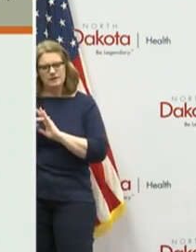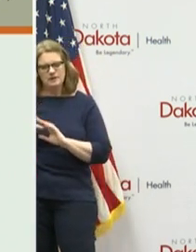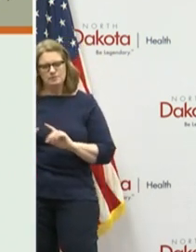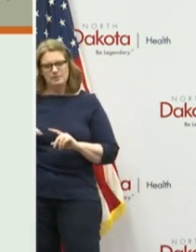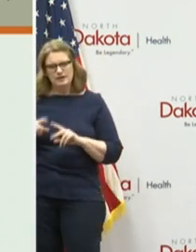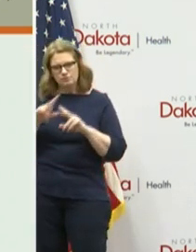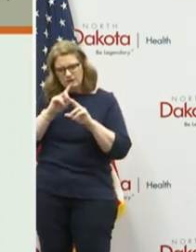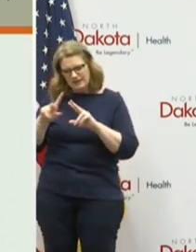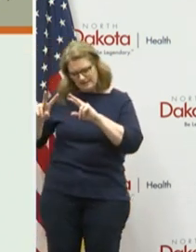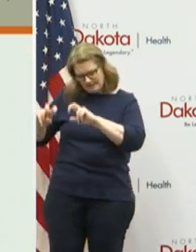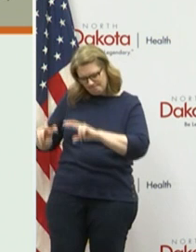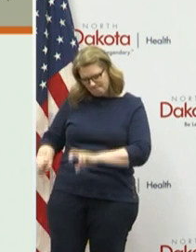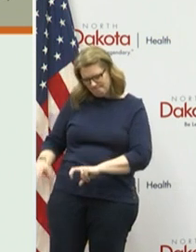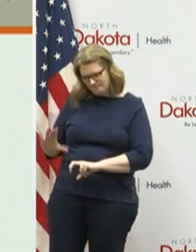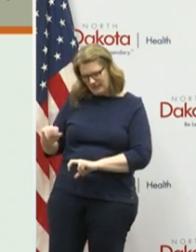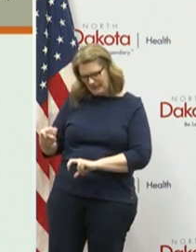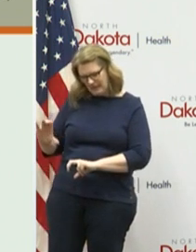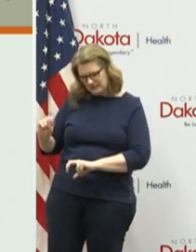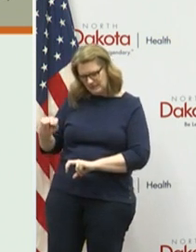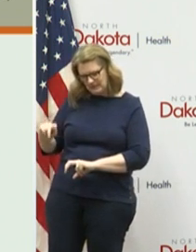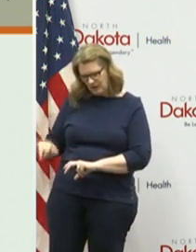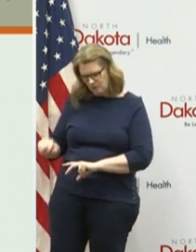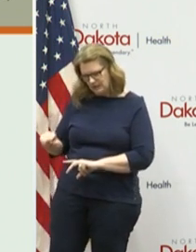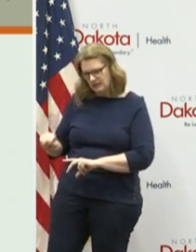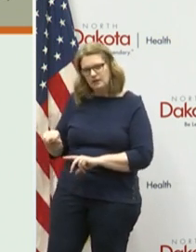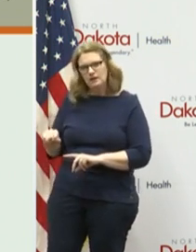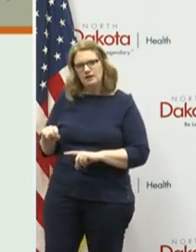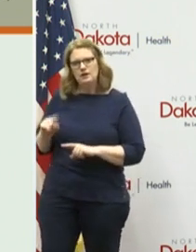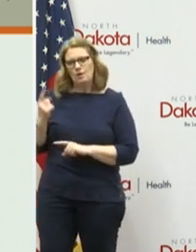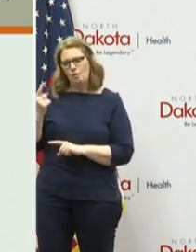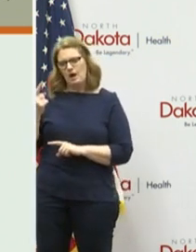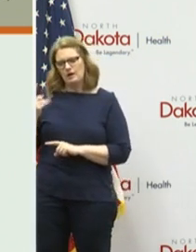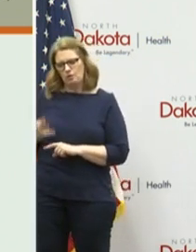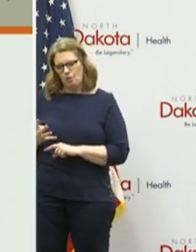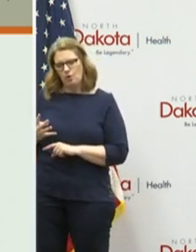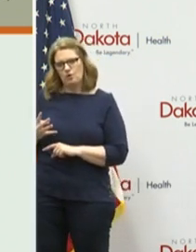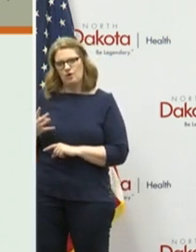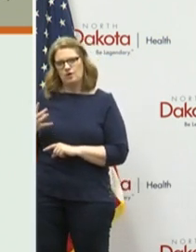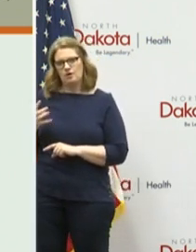KASS COUNTY WAS THE ONLY ONE THAT DIDN'T MEET SEVEN OR MORE,